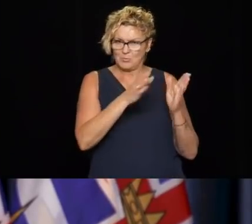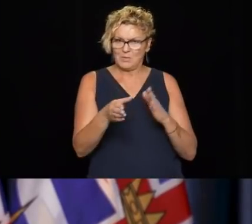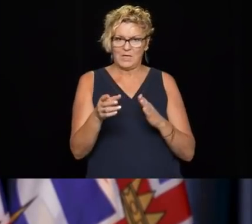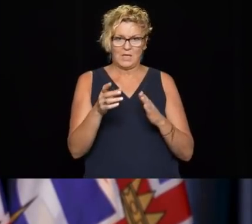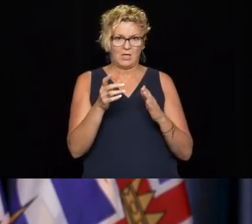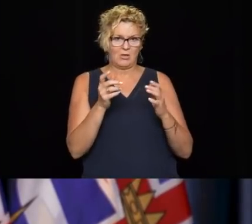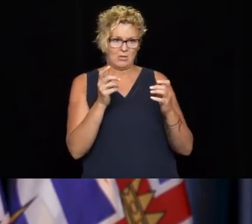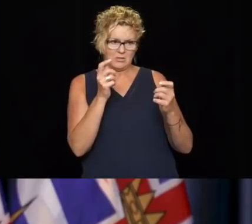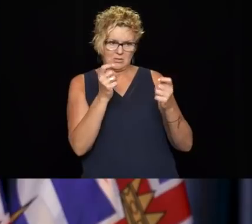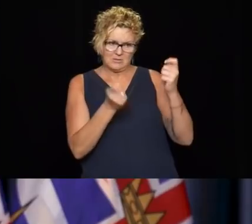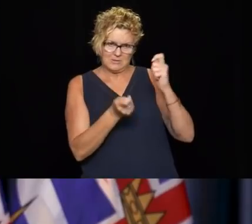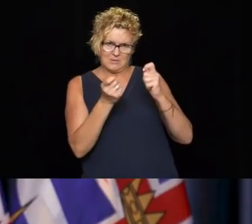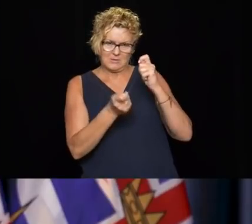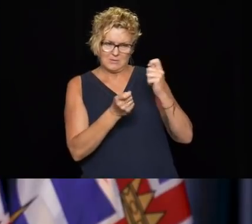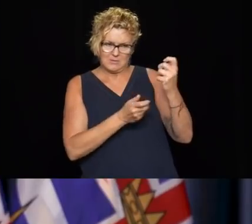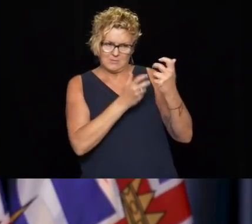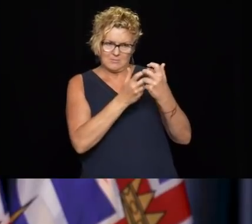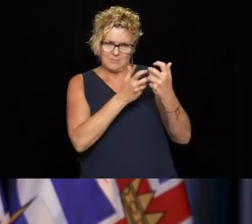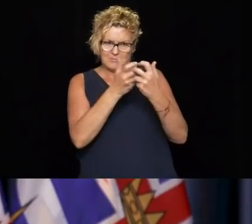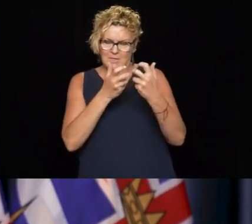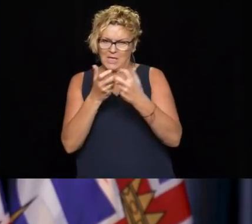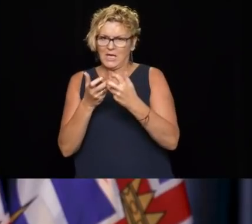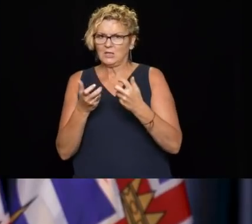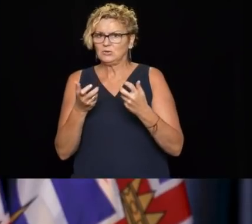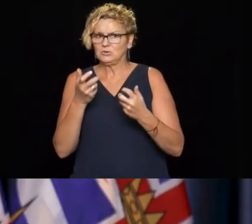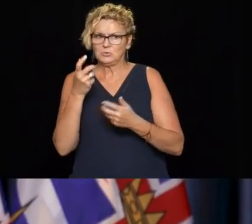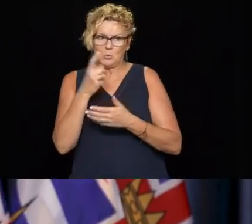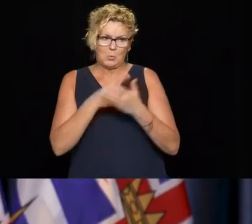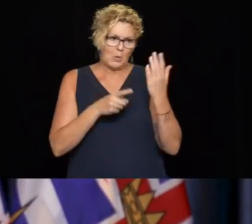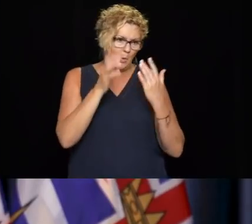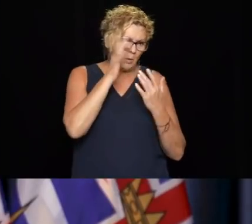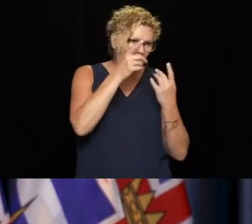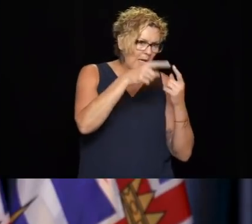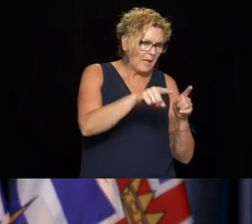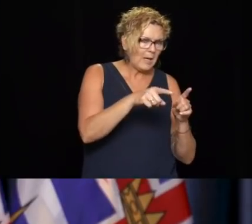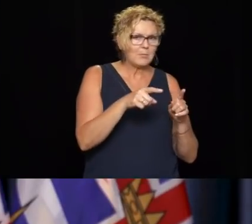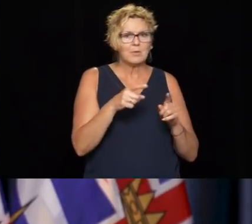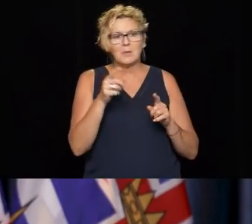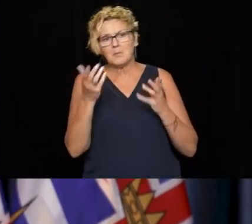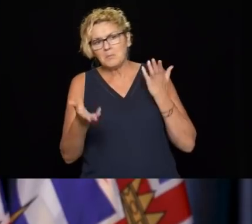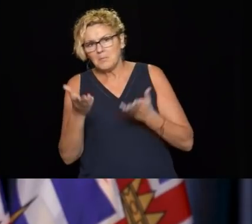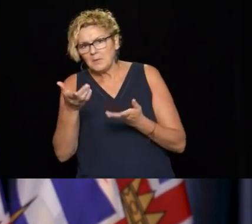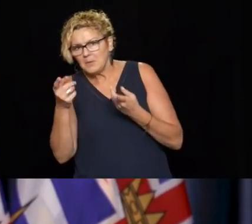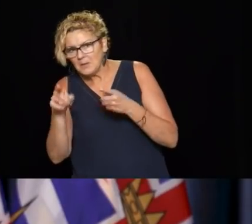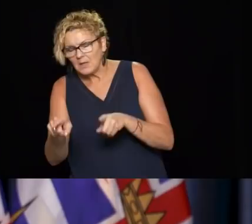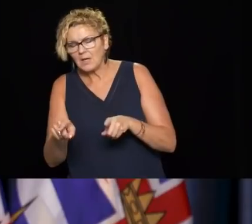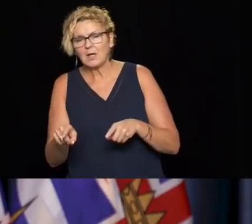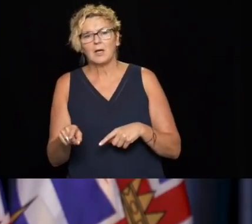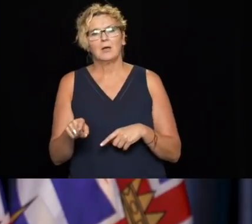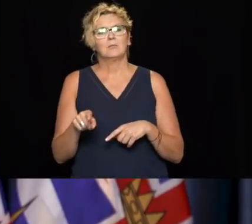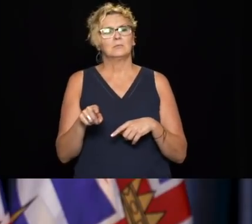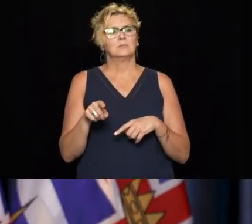very significant increase in hospitalization, that is not what we expect but that is what we have to prepare for and that is